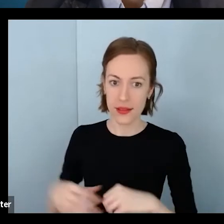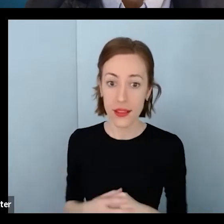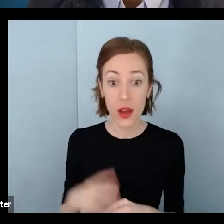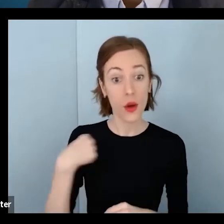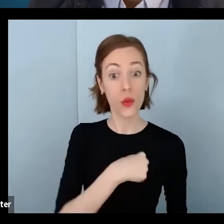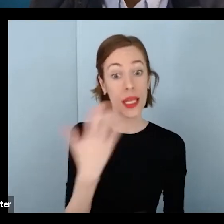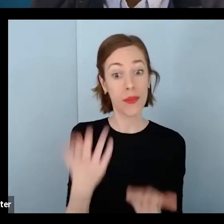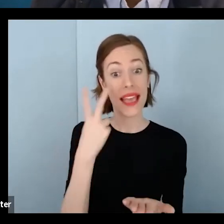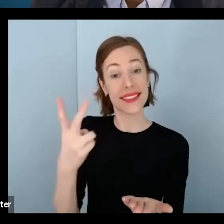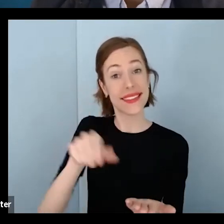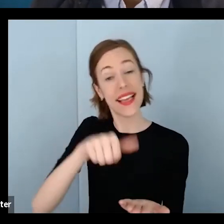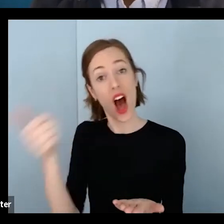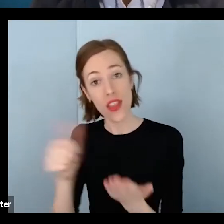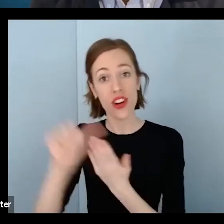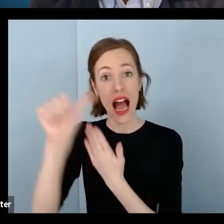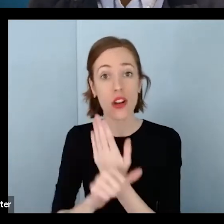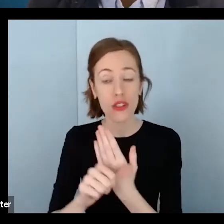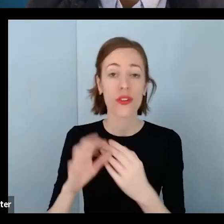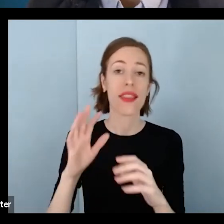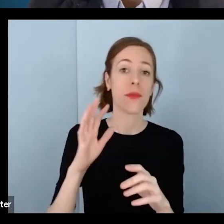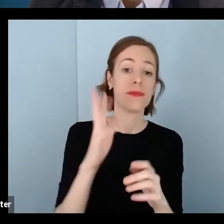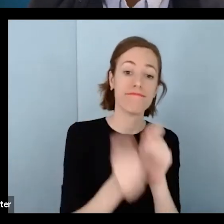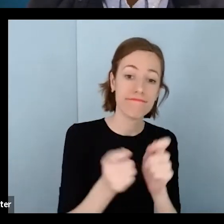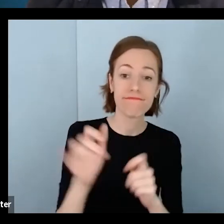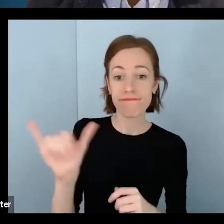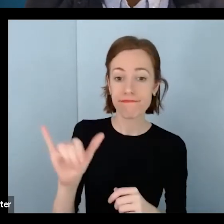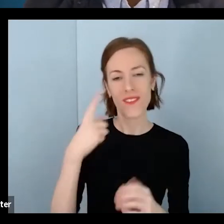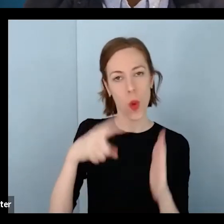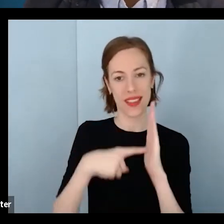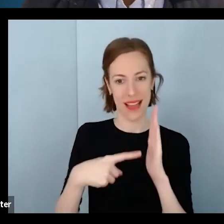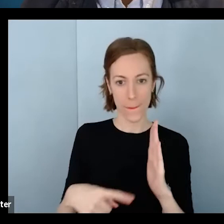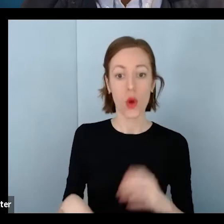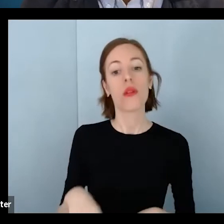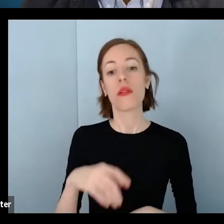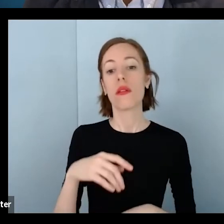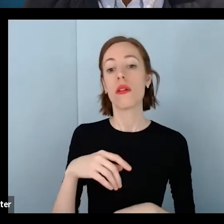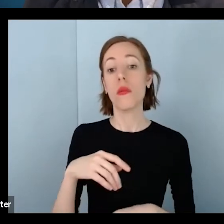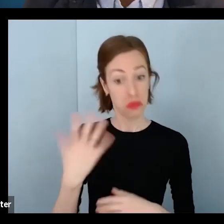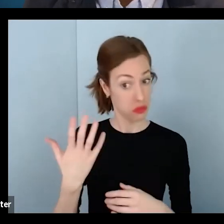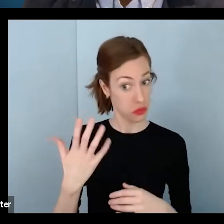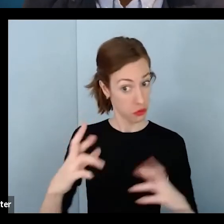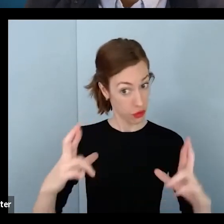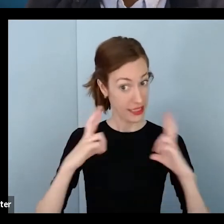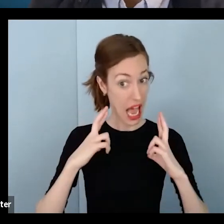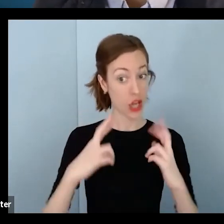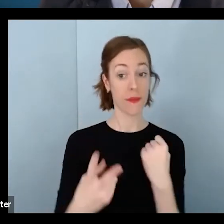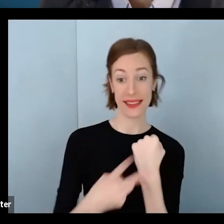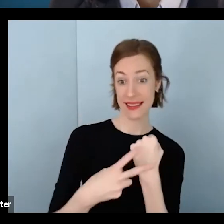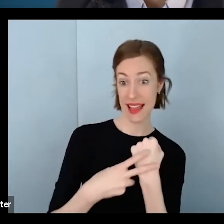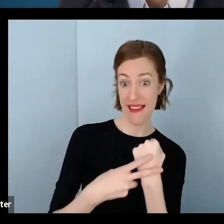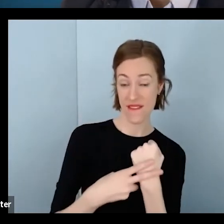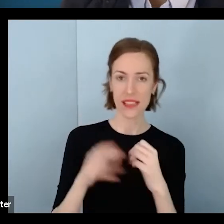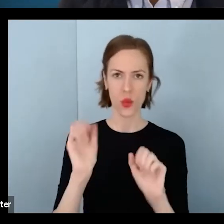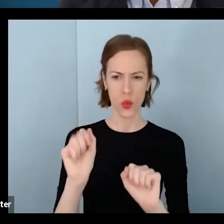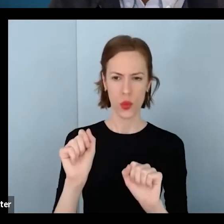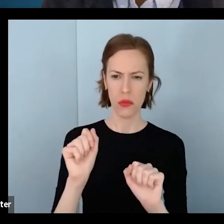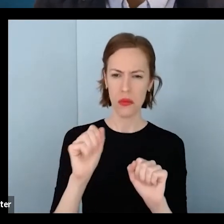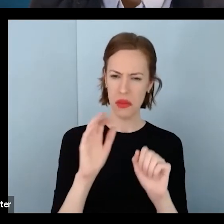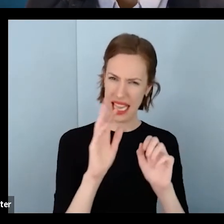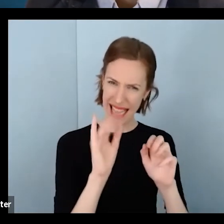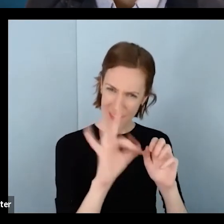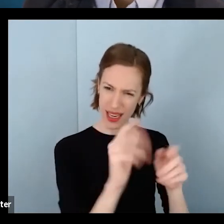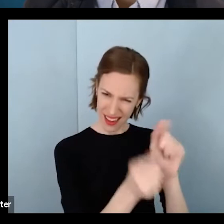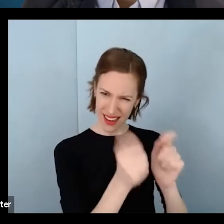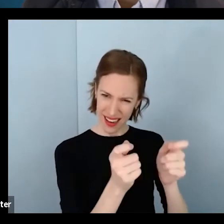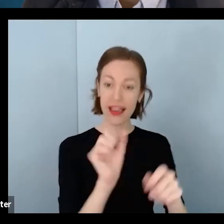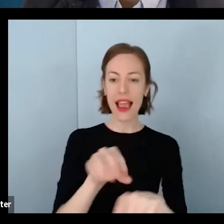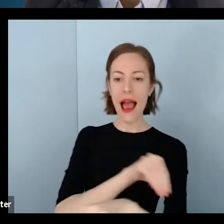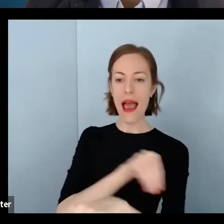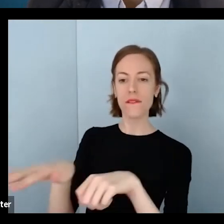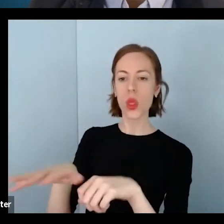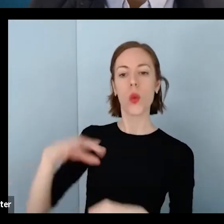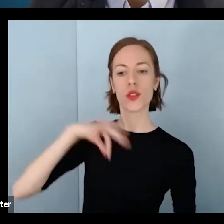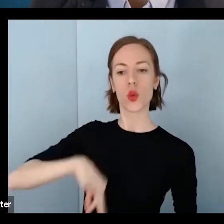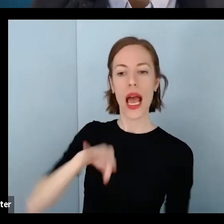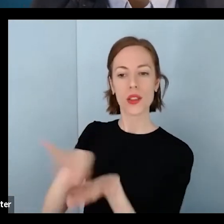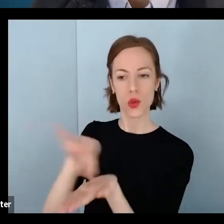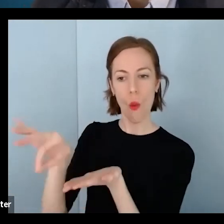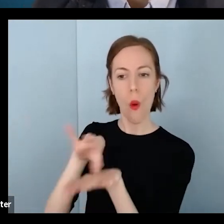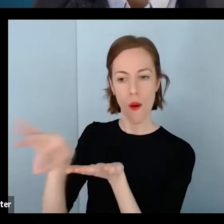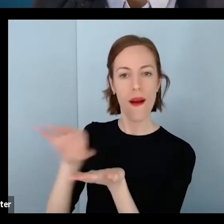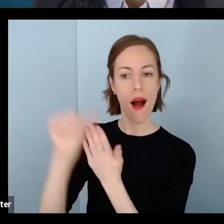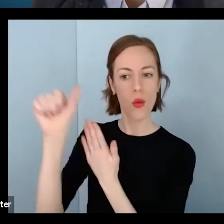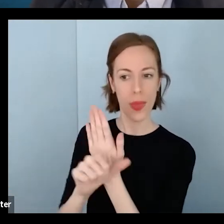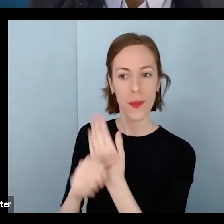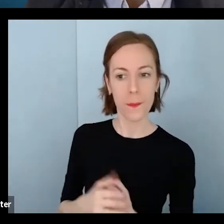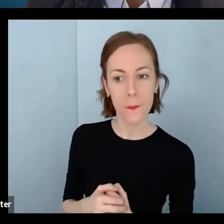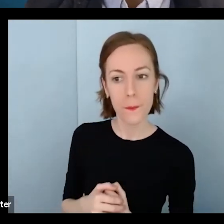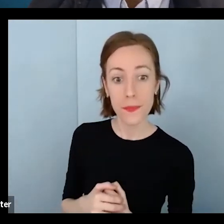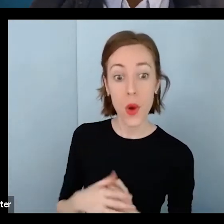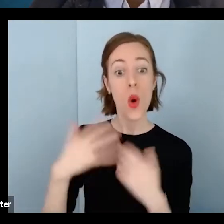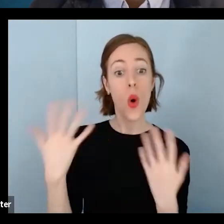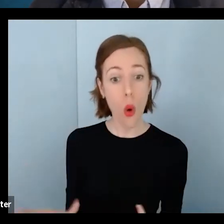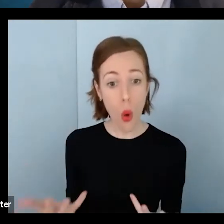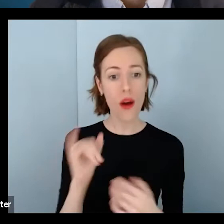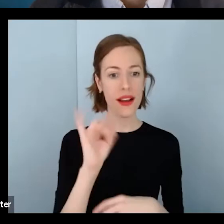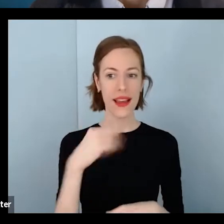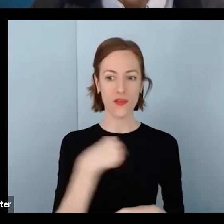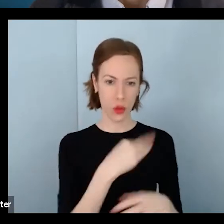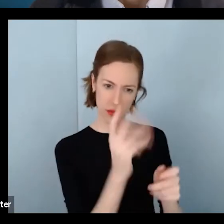If a nudge influences people's retirement savings. It might also influence credit score algorithms, or if a nudge influences people's prejudice. It might also influence discrimination by an algorithm that learns from prejudiced people.